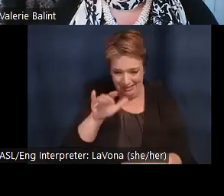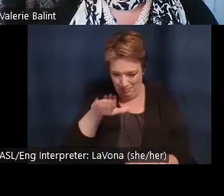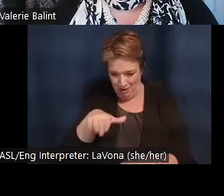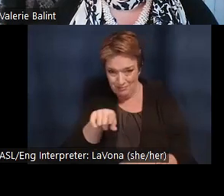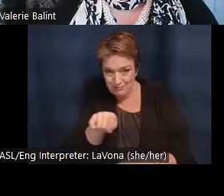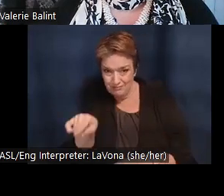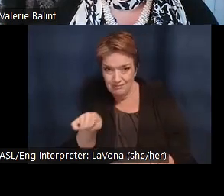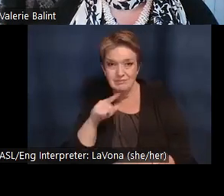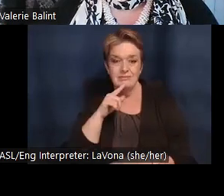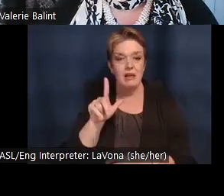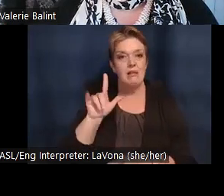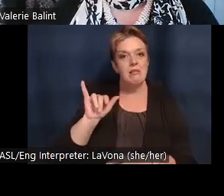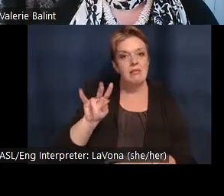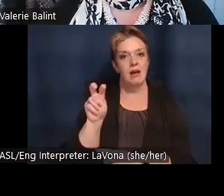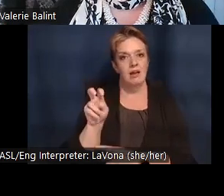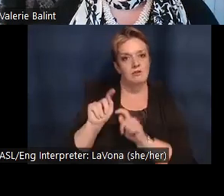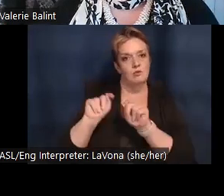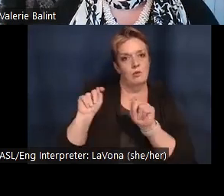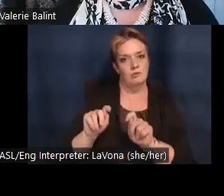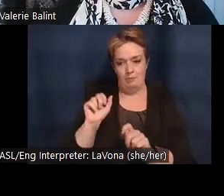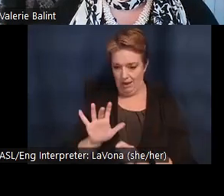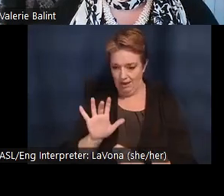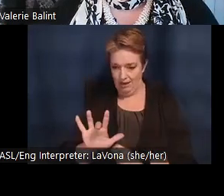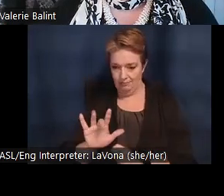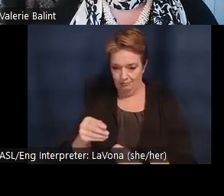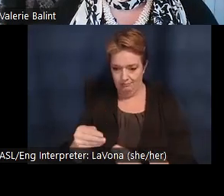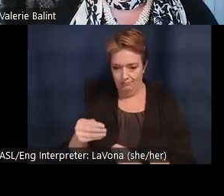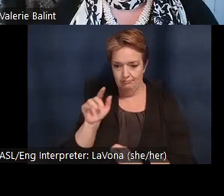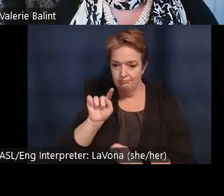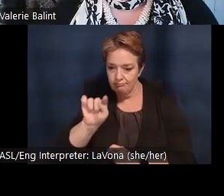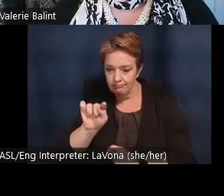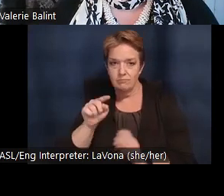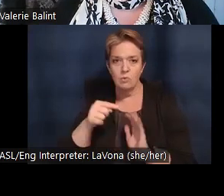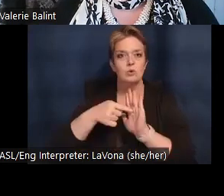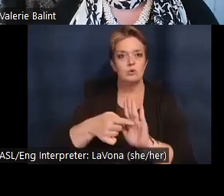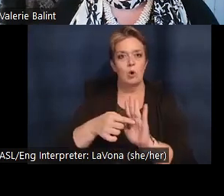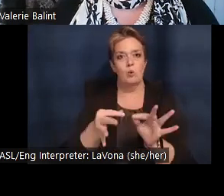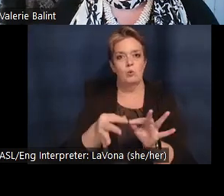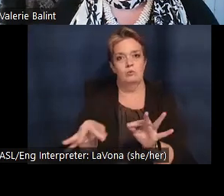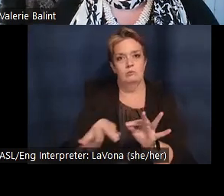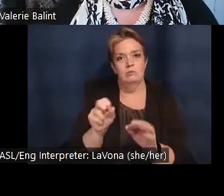and then selecting 'Show Subtitle.' So 'Live Transcript', 'Show Subtitle.'